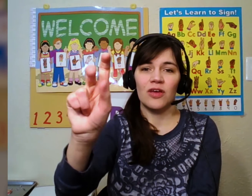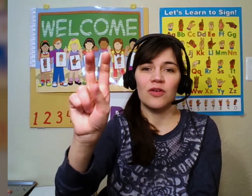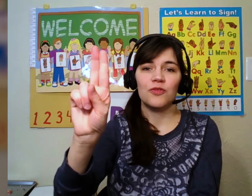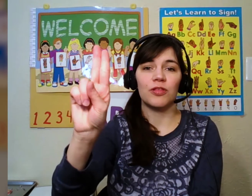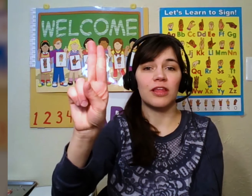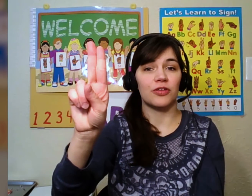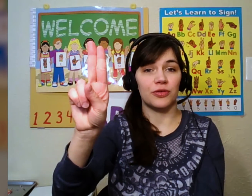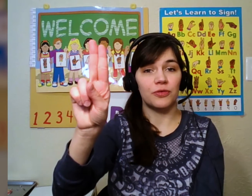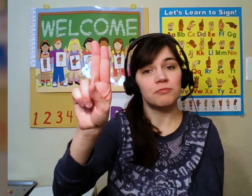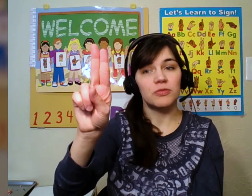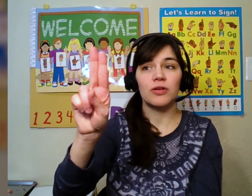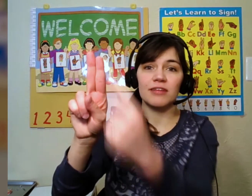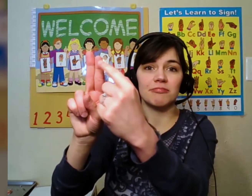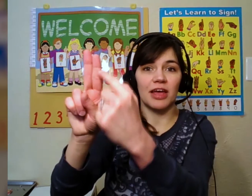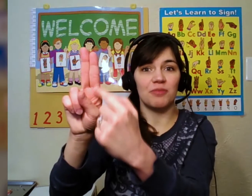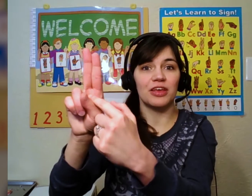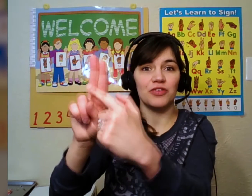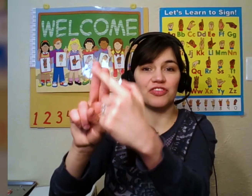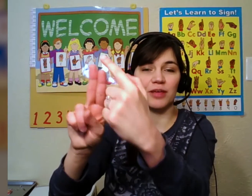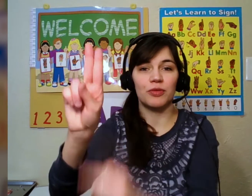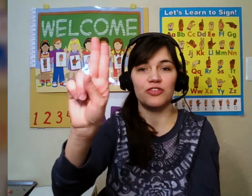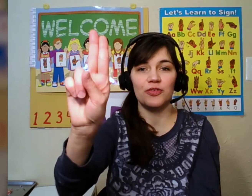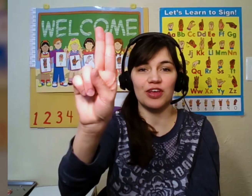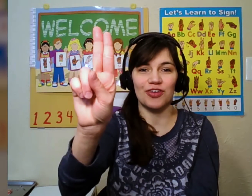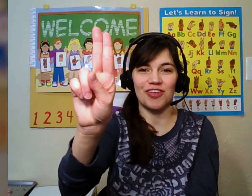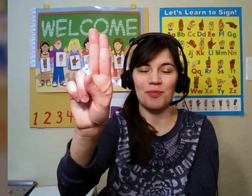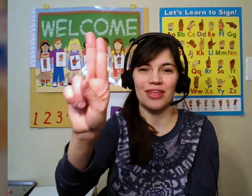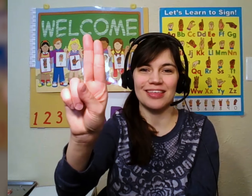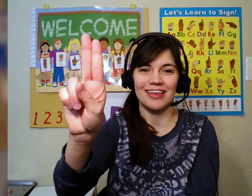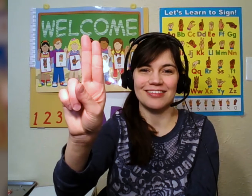For the letter U, you're gonna kind of make a U shape with two fingers up like